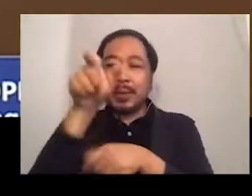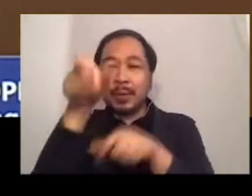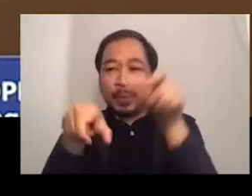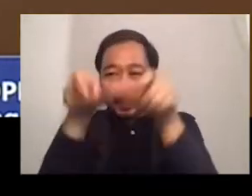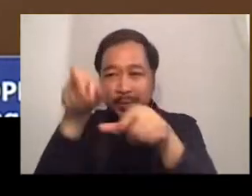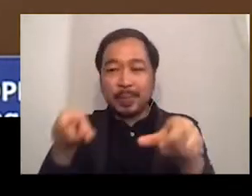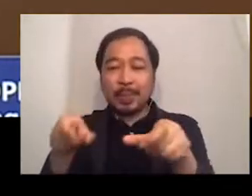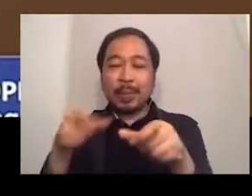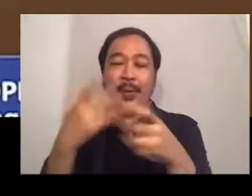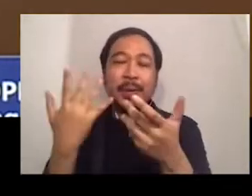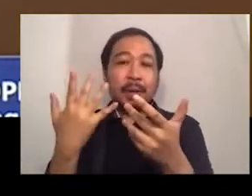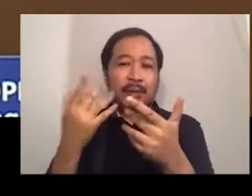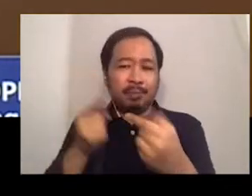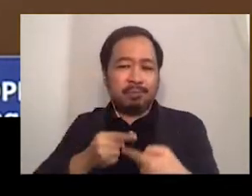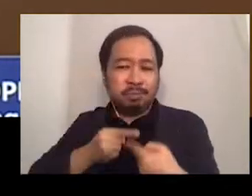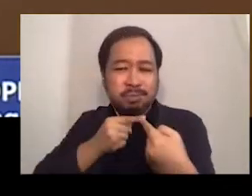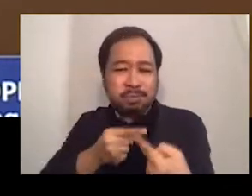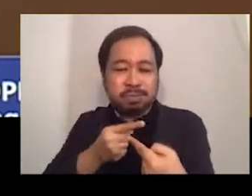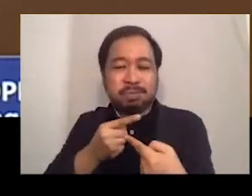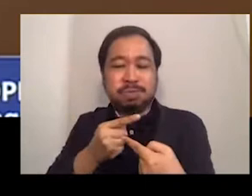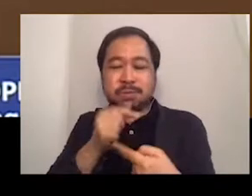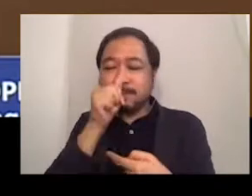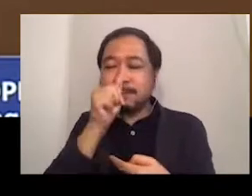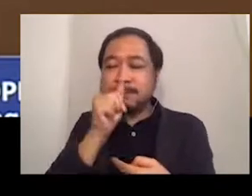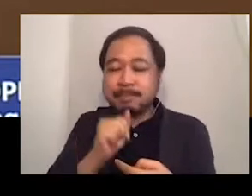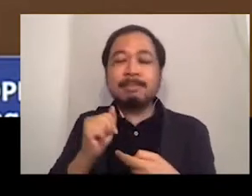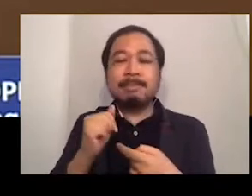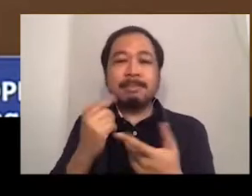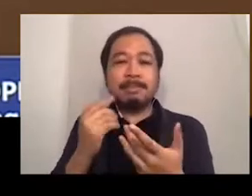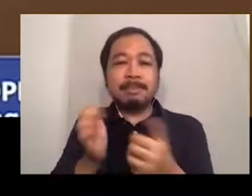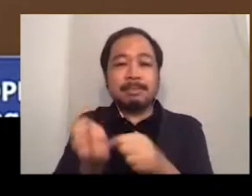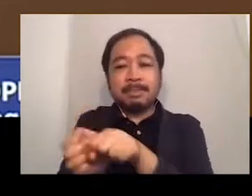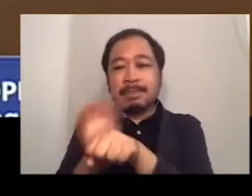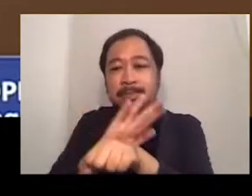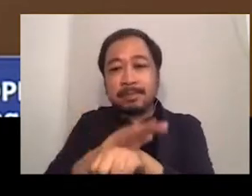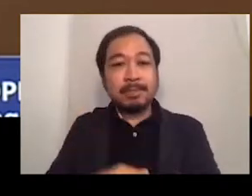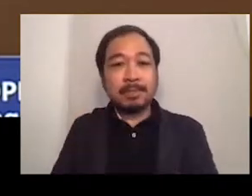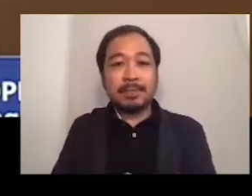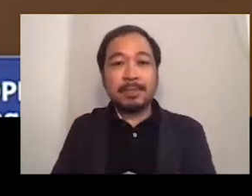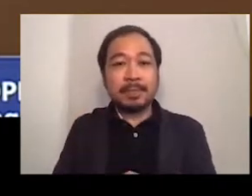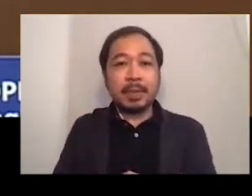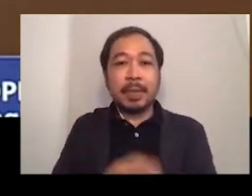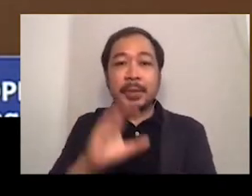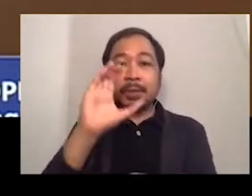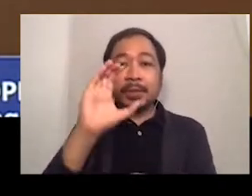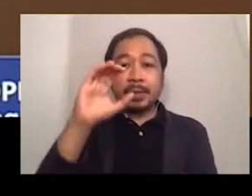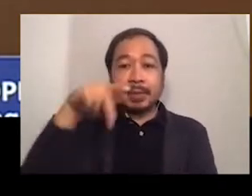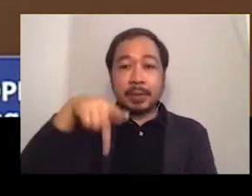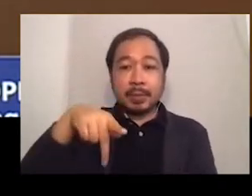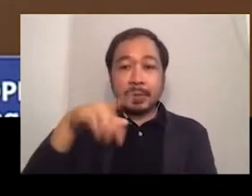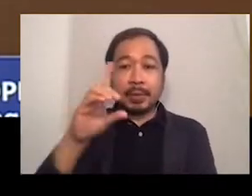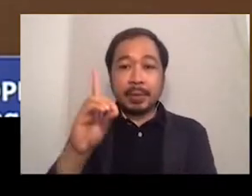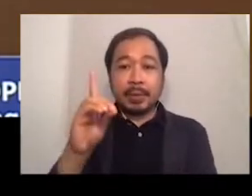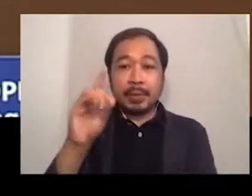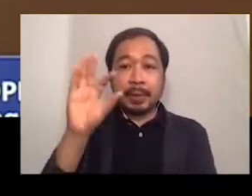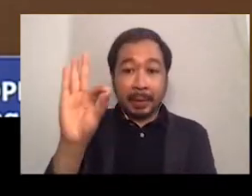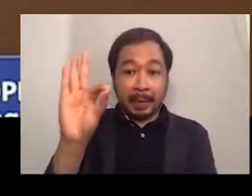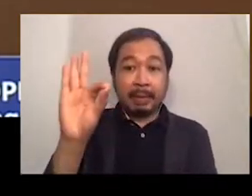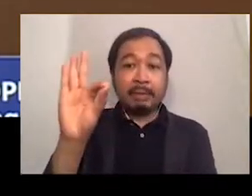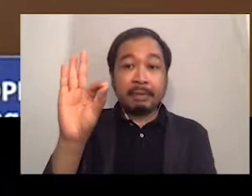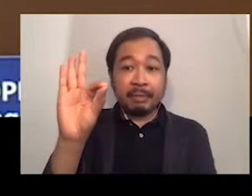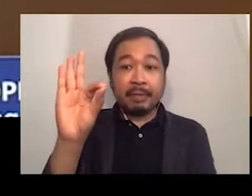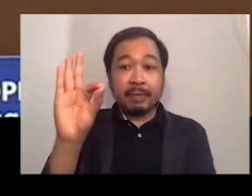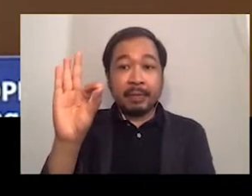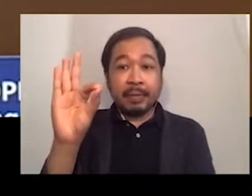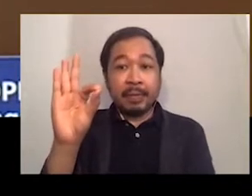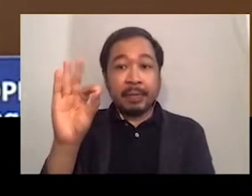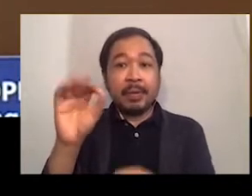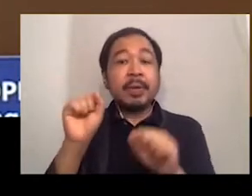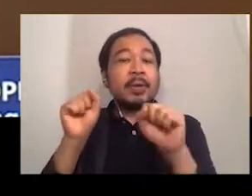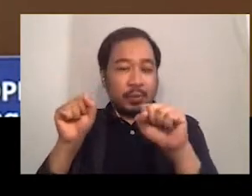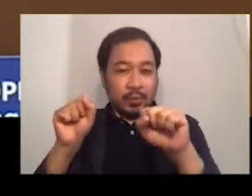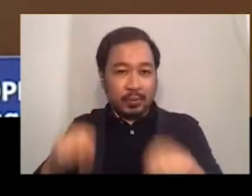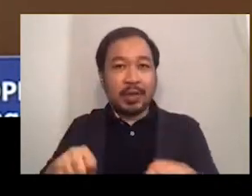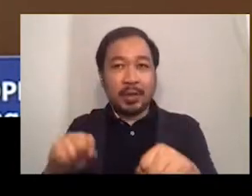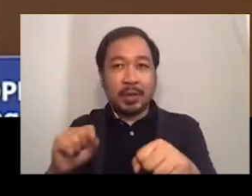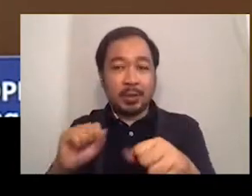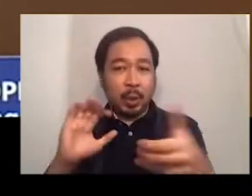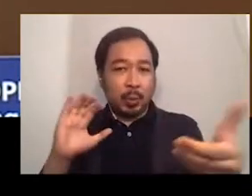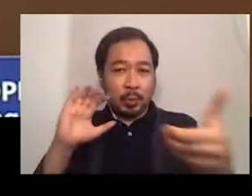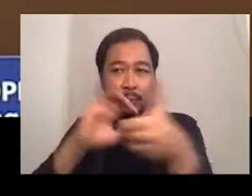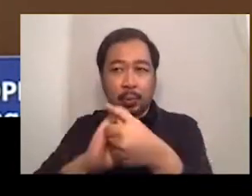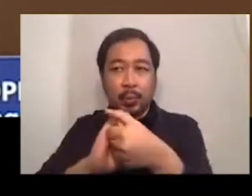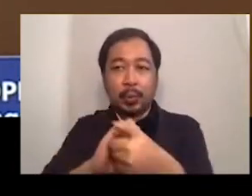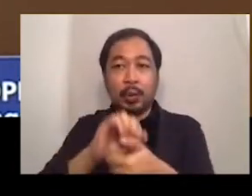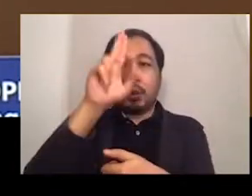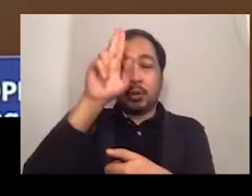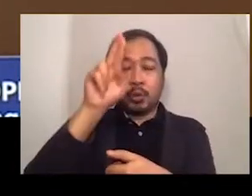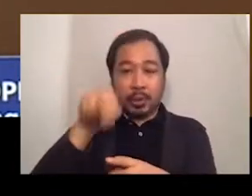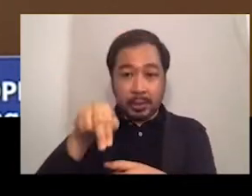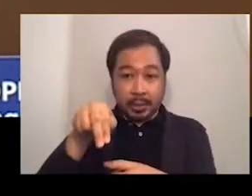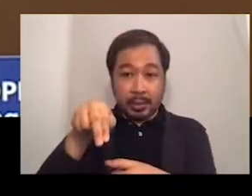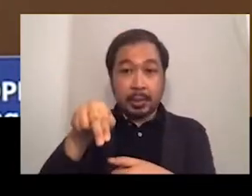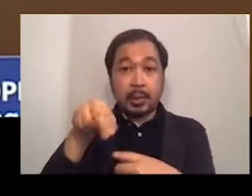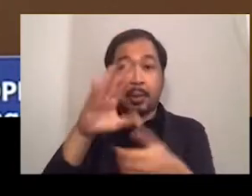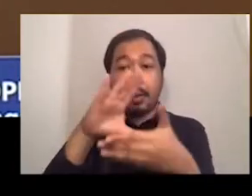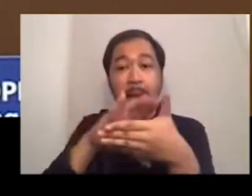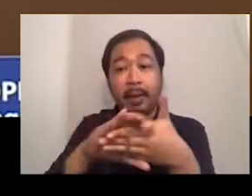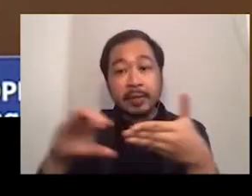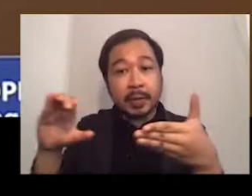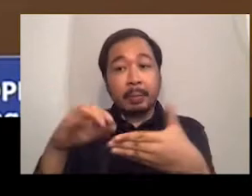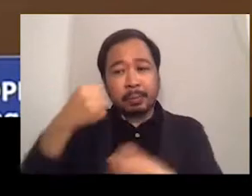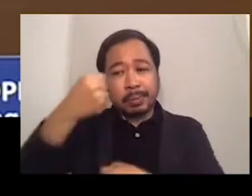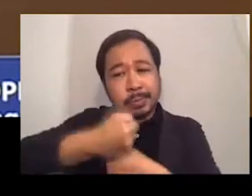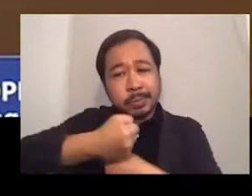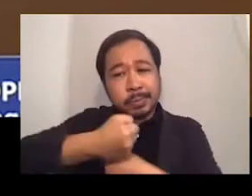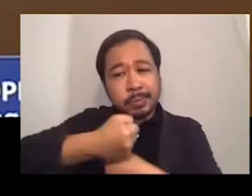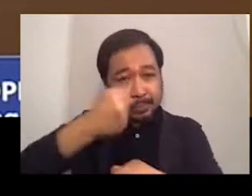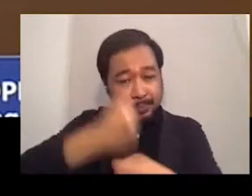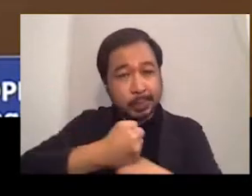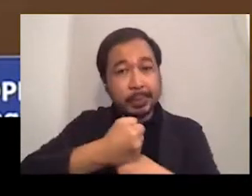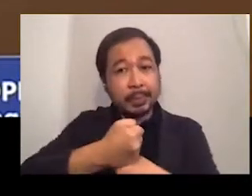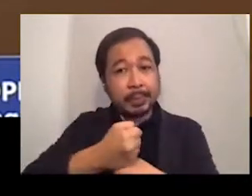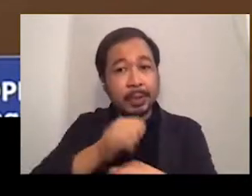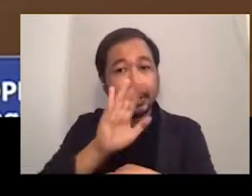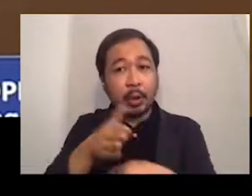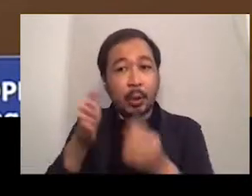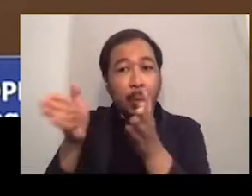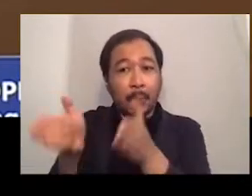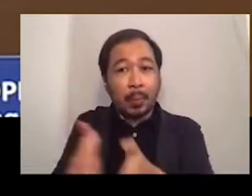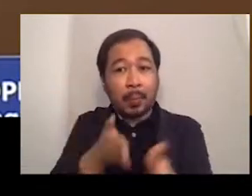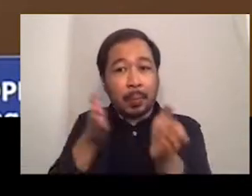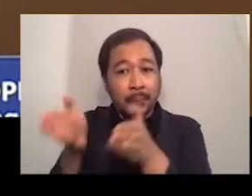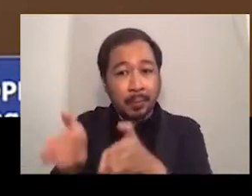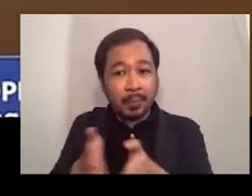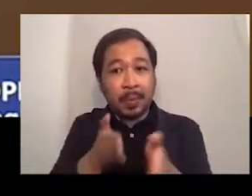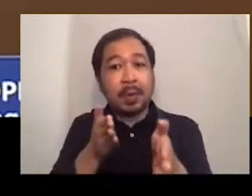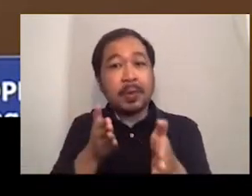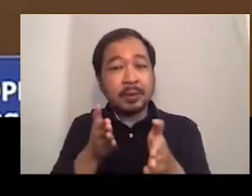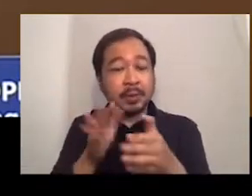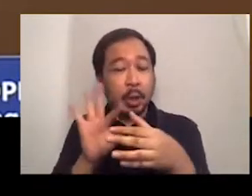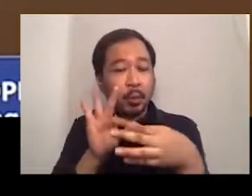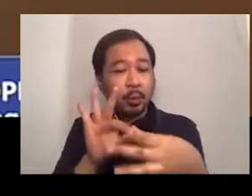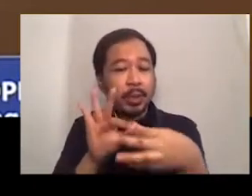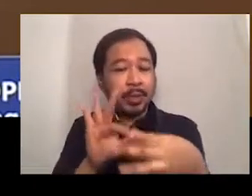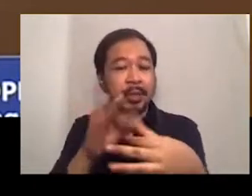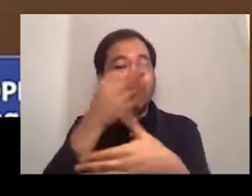CDPF and RI will continue to support and echo the UN and ESCAP's initiatives and actions in the disability-related field